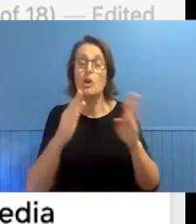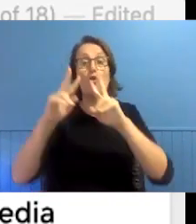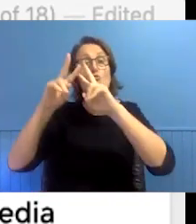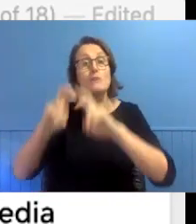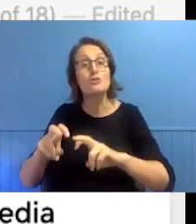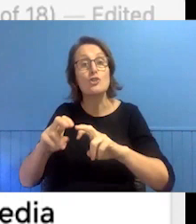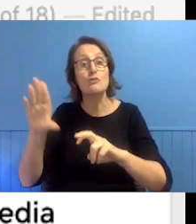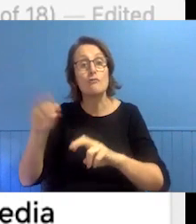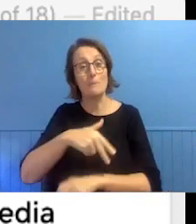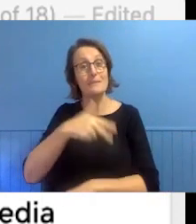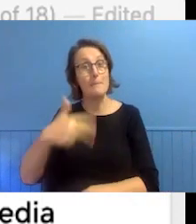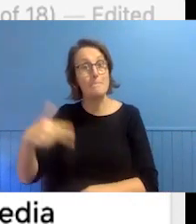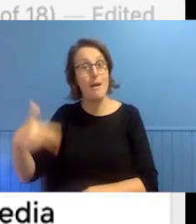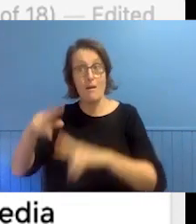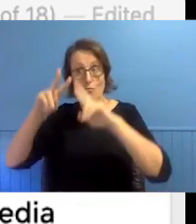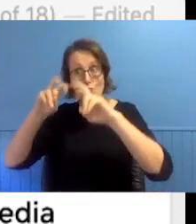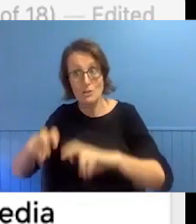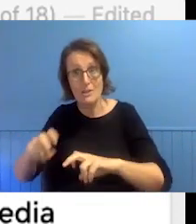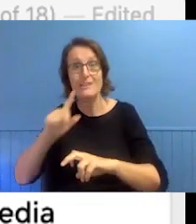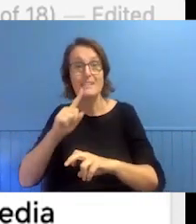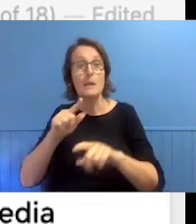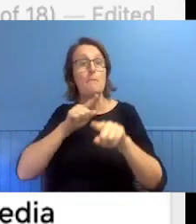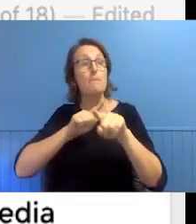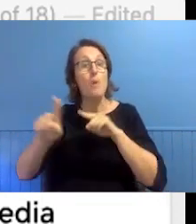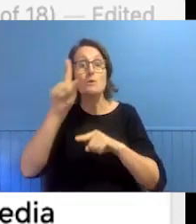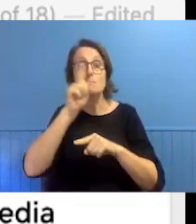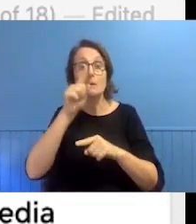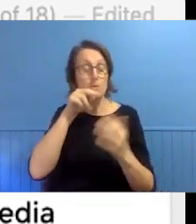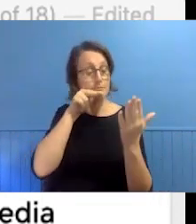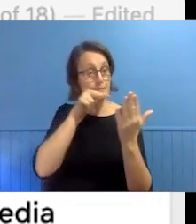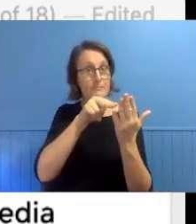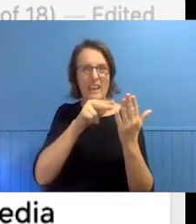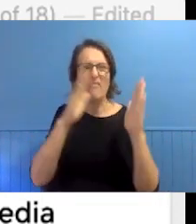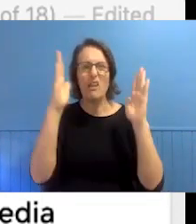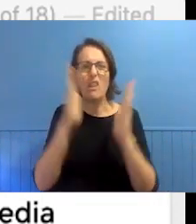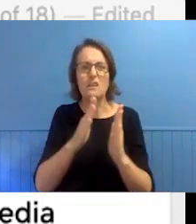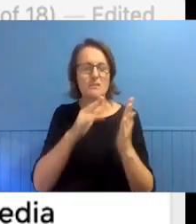is narrowing over time. And that's due to the amount of information